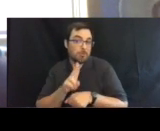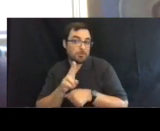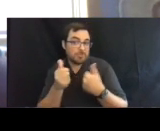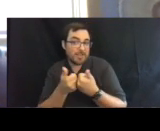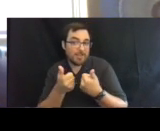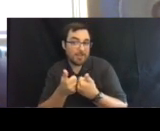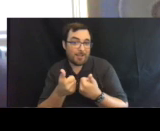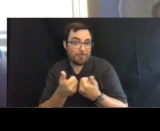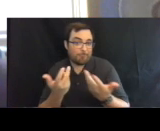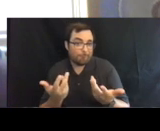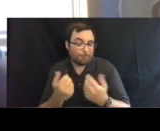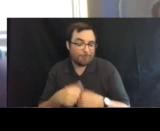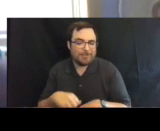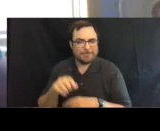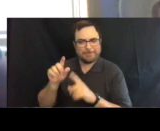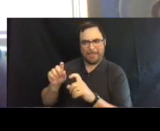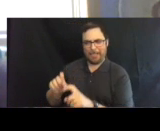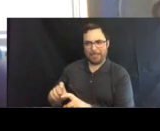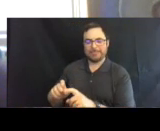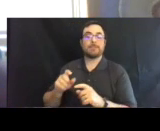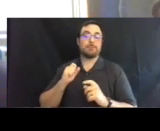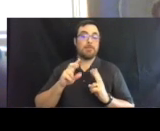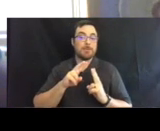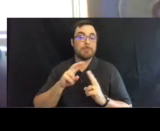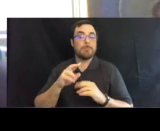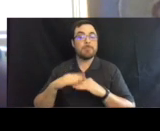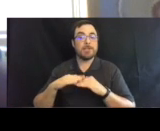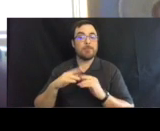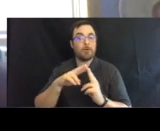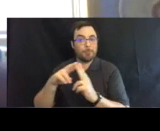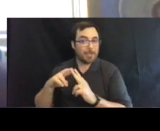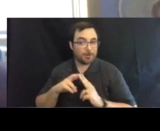words where I'm using minimal pairs. Maybe I'm going to work on some superman